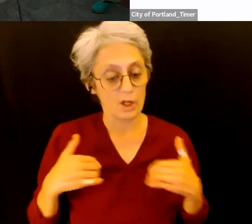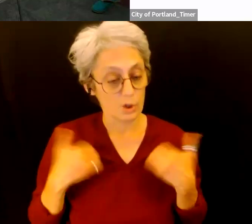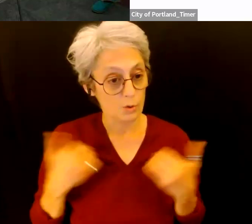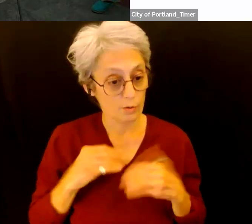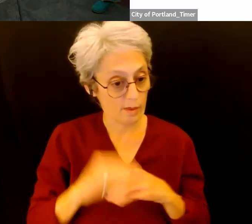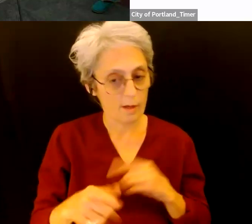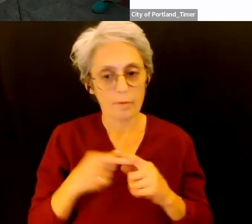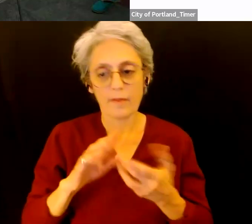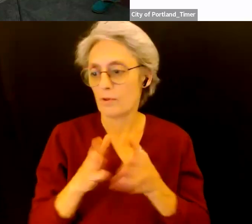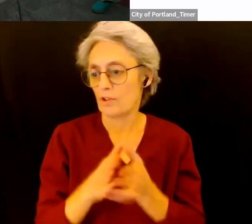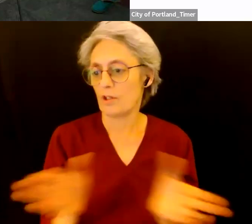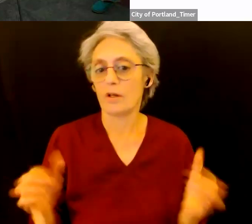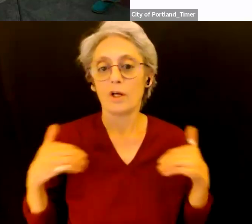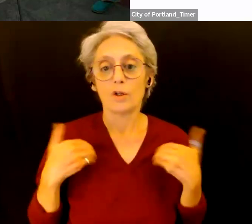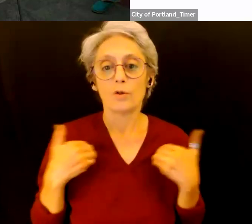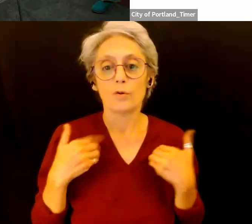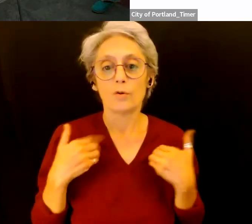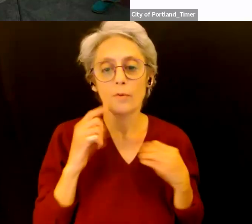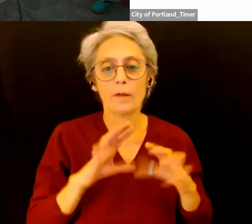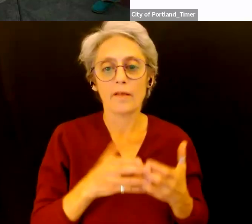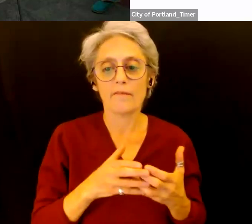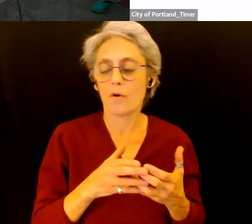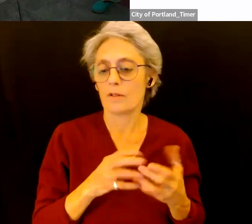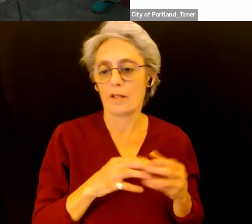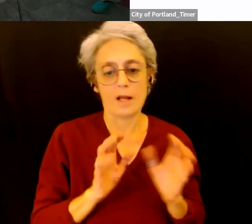Our youth will be the force that pushes our generation into the future.